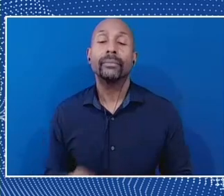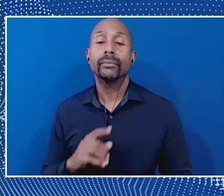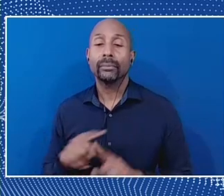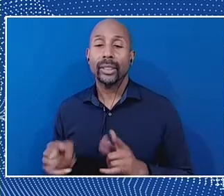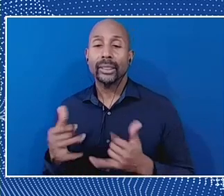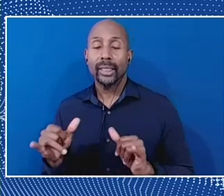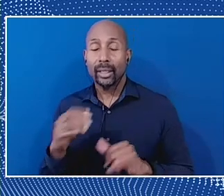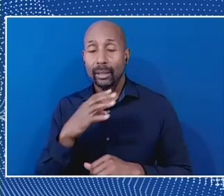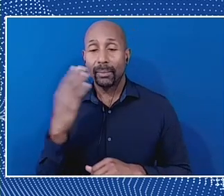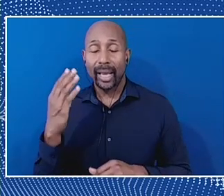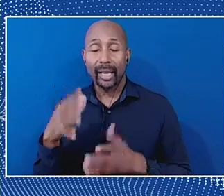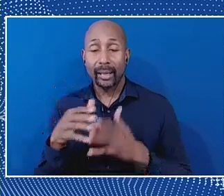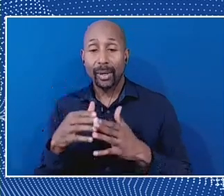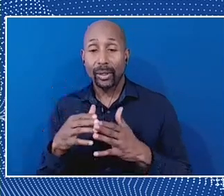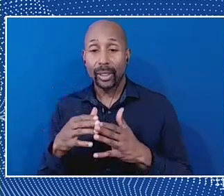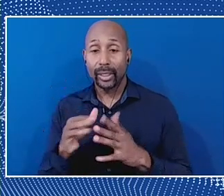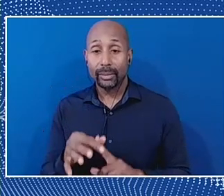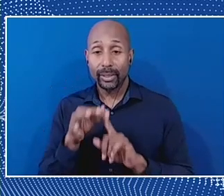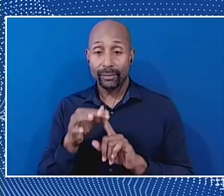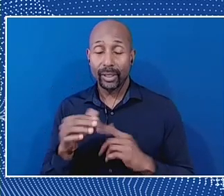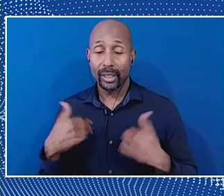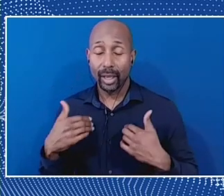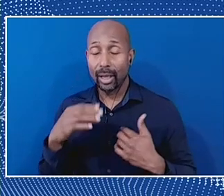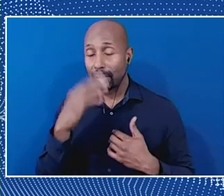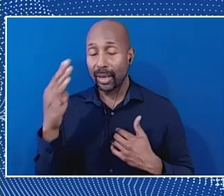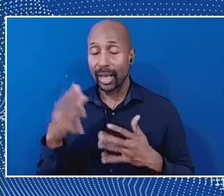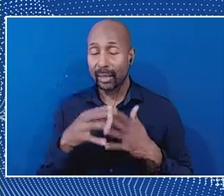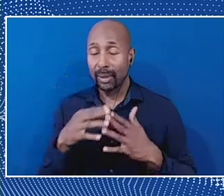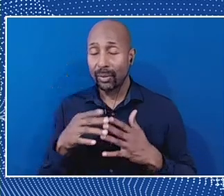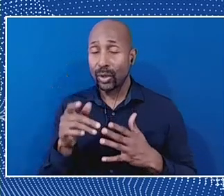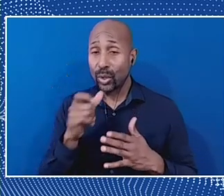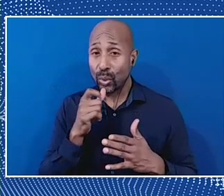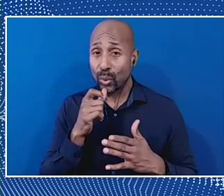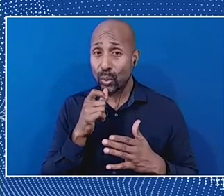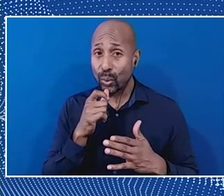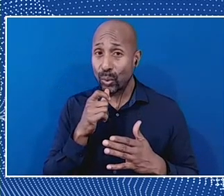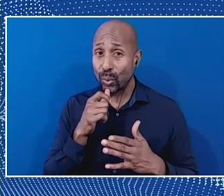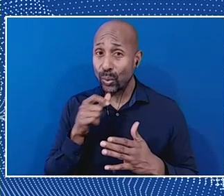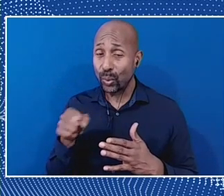particularly young Black Americans who have been at the forefront of this fight, are being left behind.